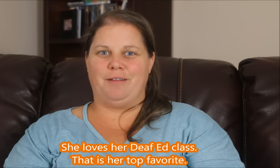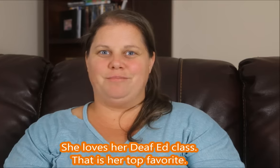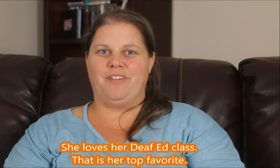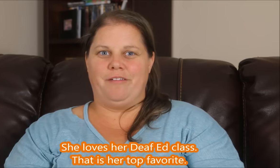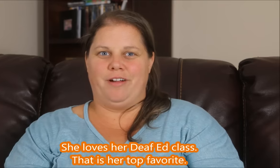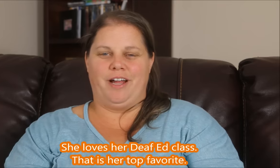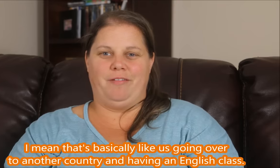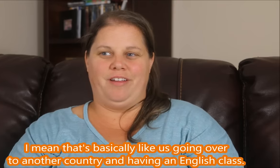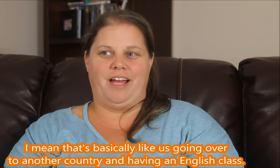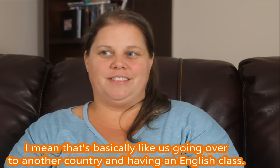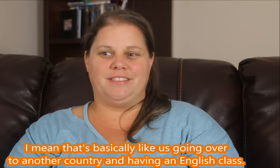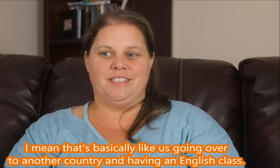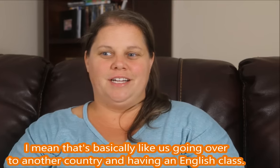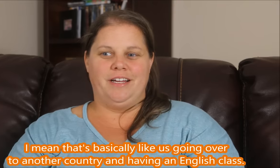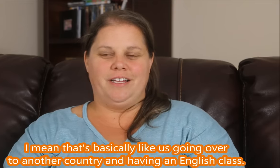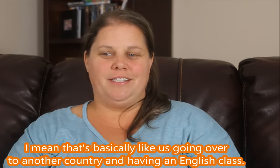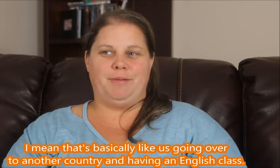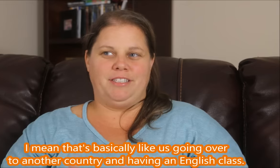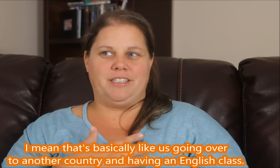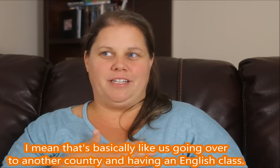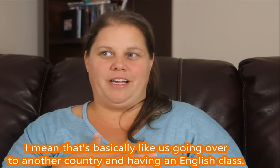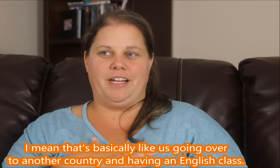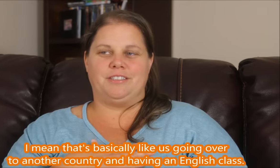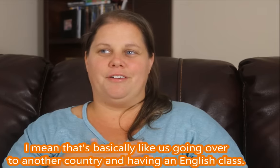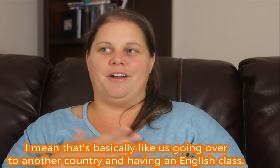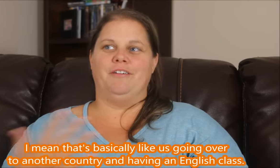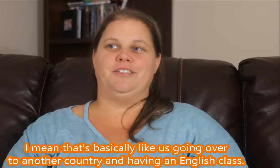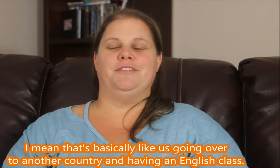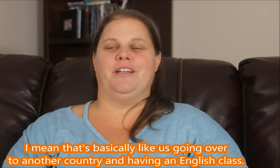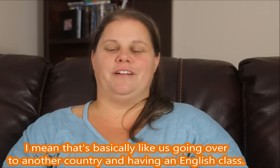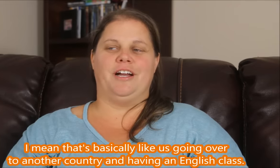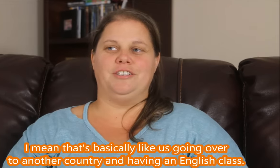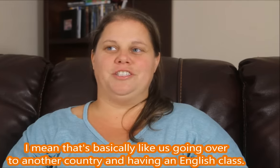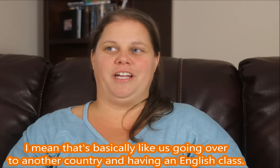favorite I mean that's it's basically like ice going over to another country